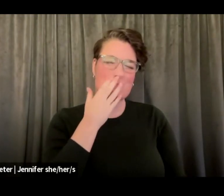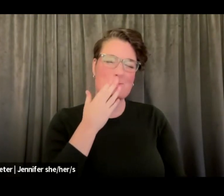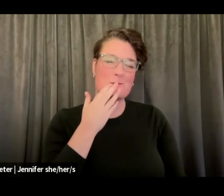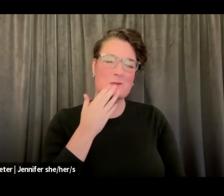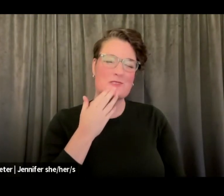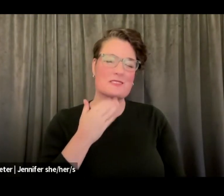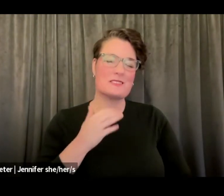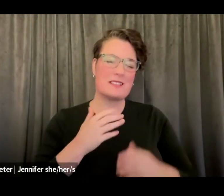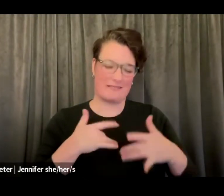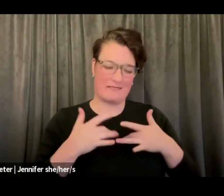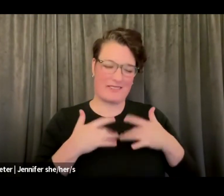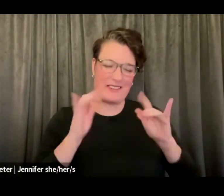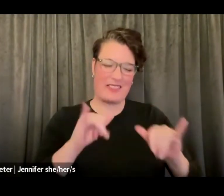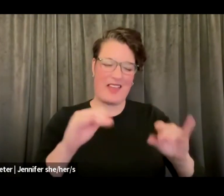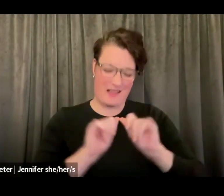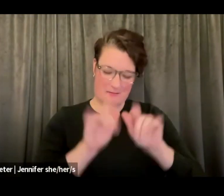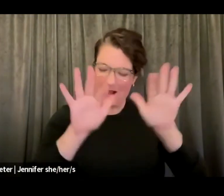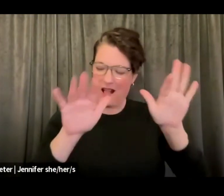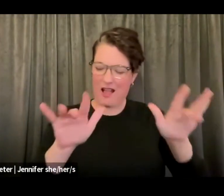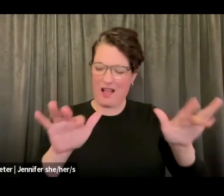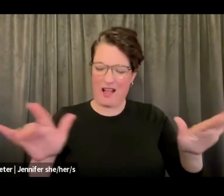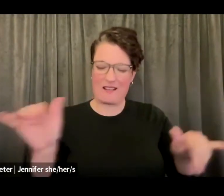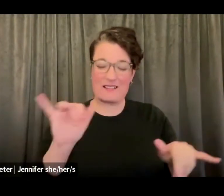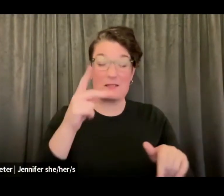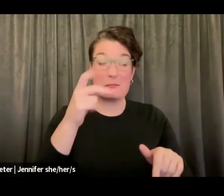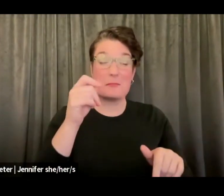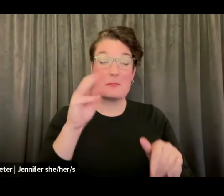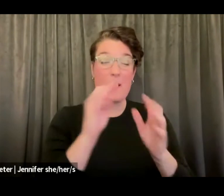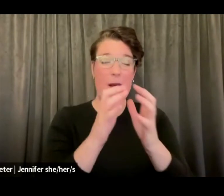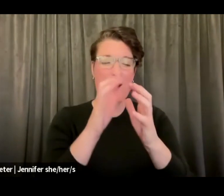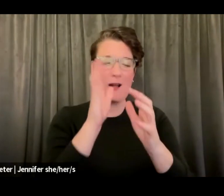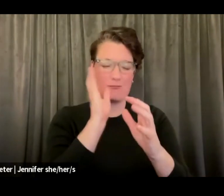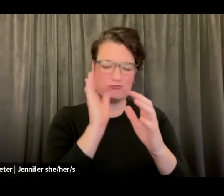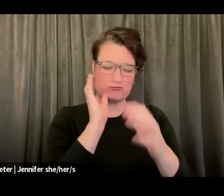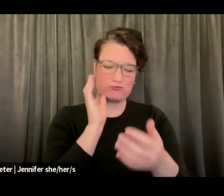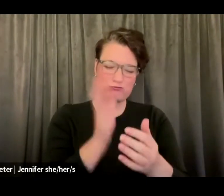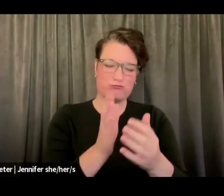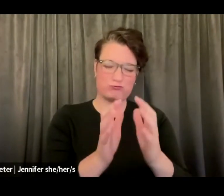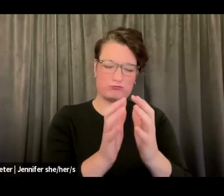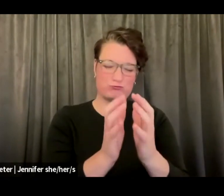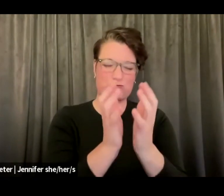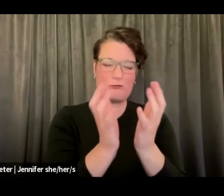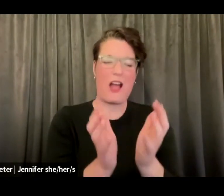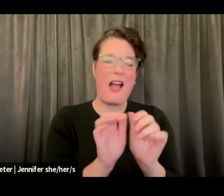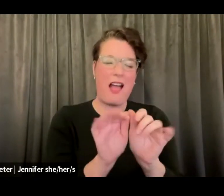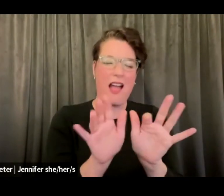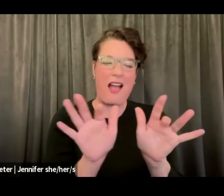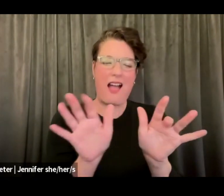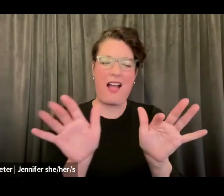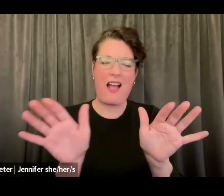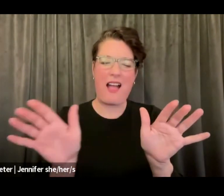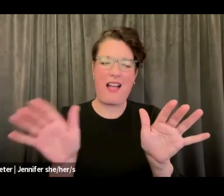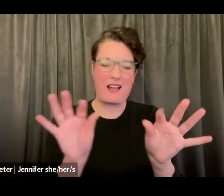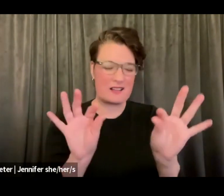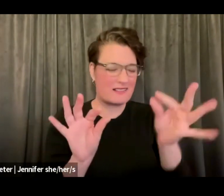of a pomegranate shiny gems, catching the sun shine of the sun.